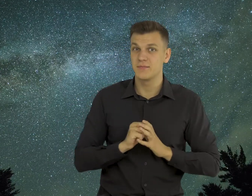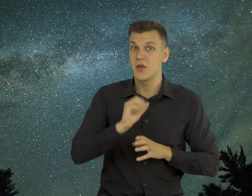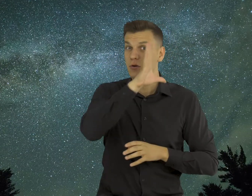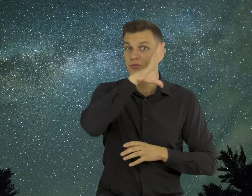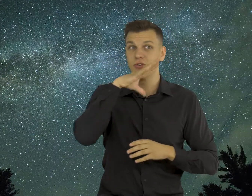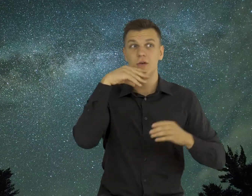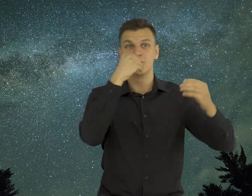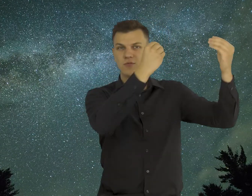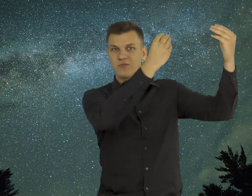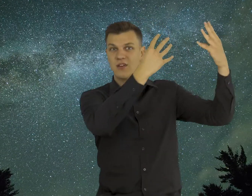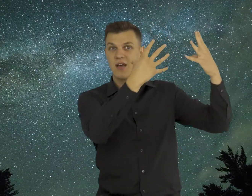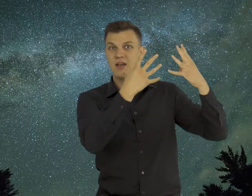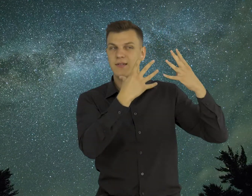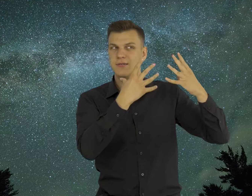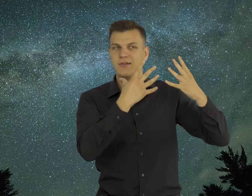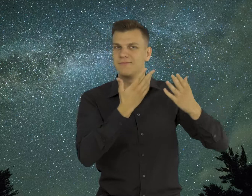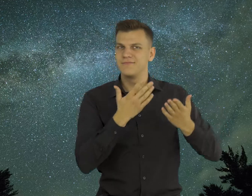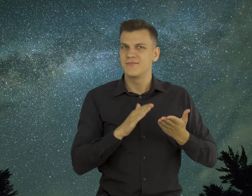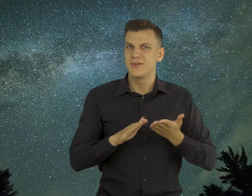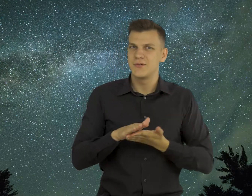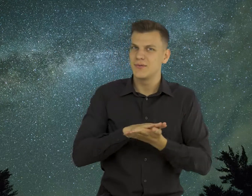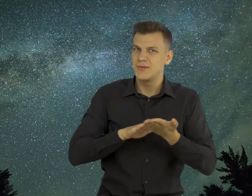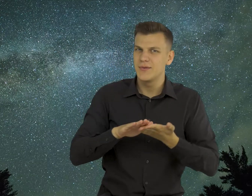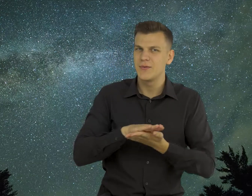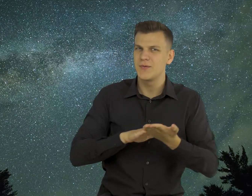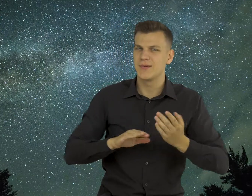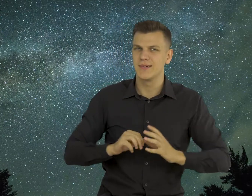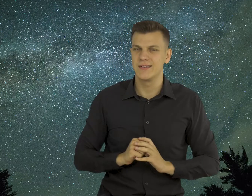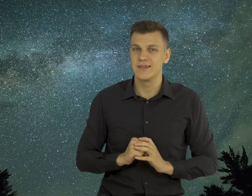The moon is not shining either.